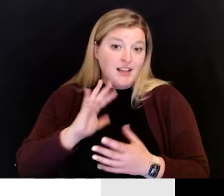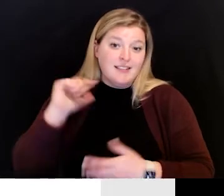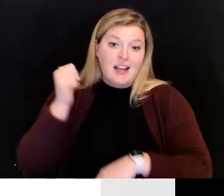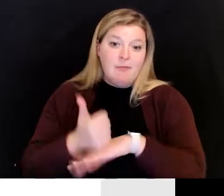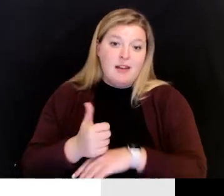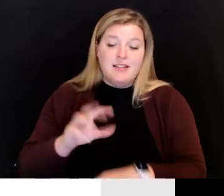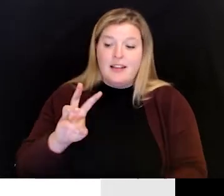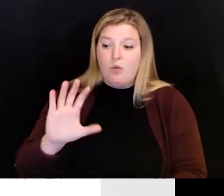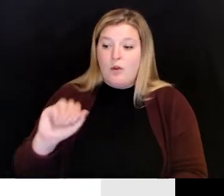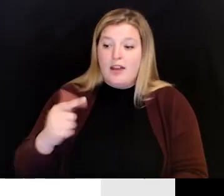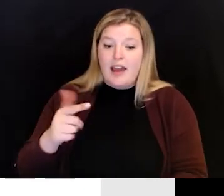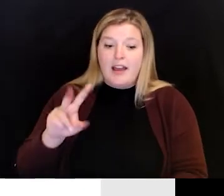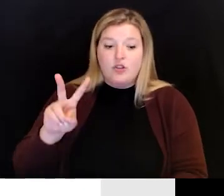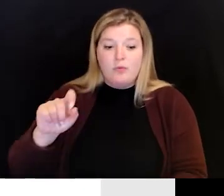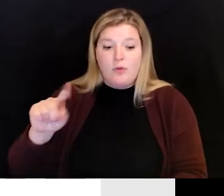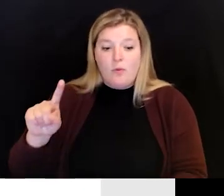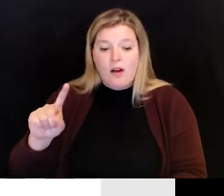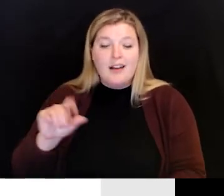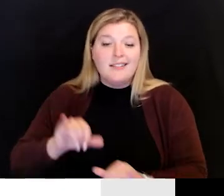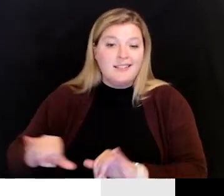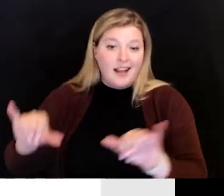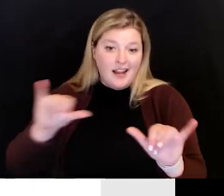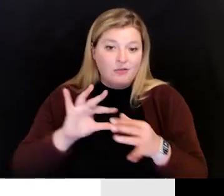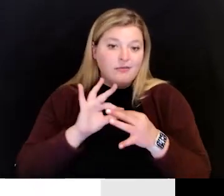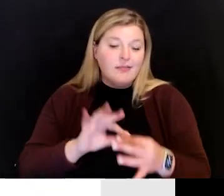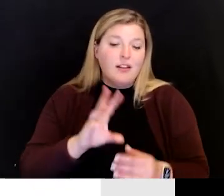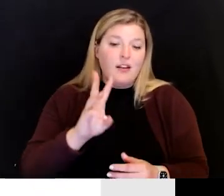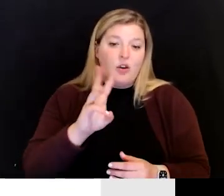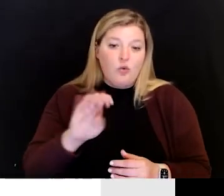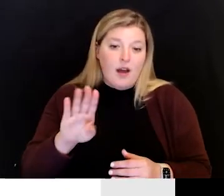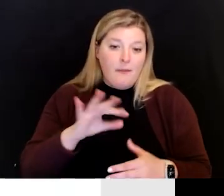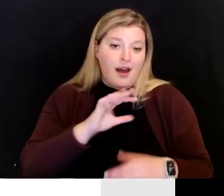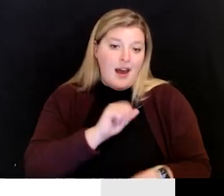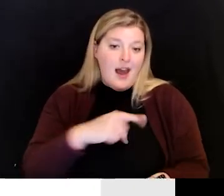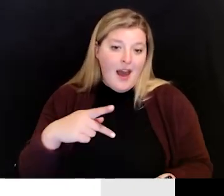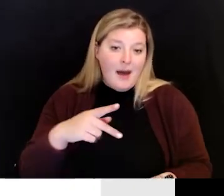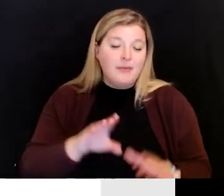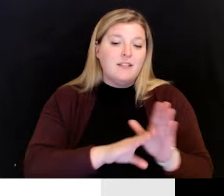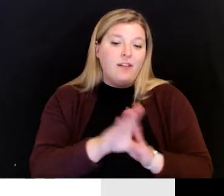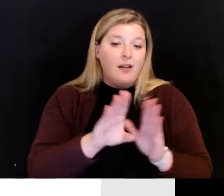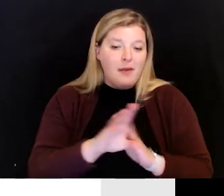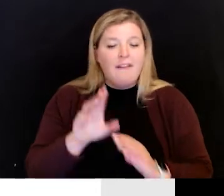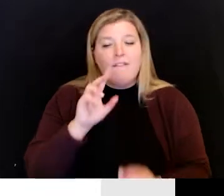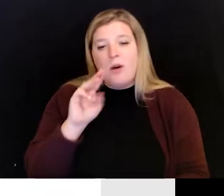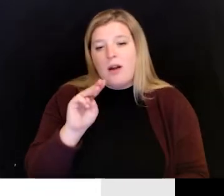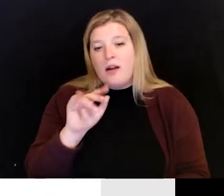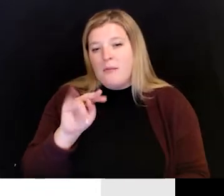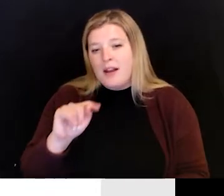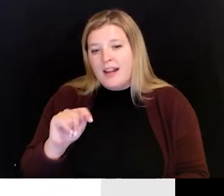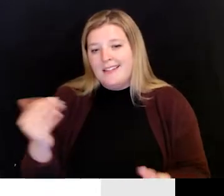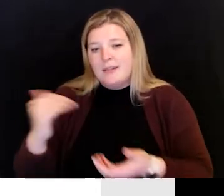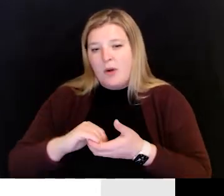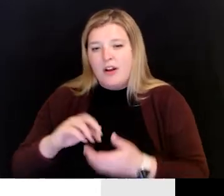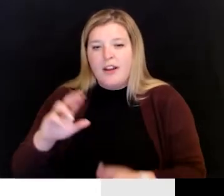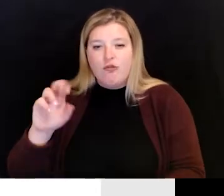within web application development at Minnesota IT Services, partnering with Revenue.